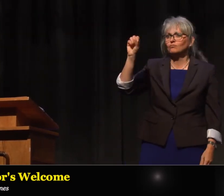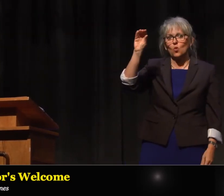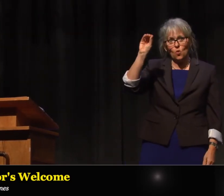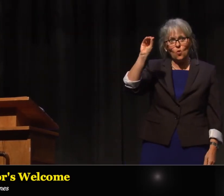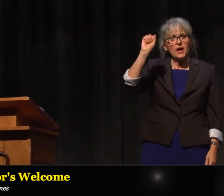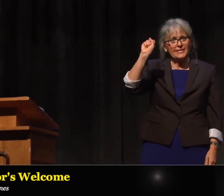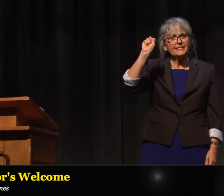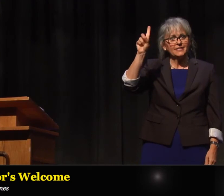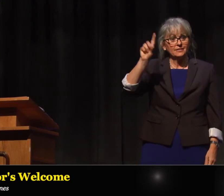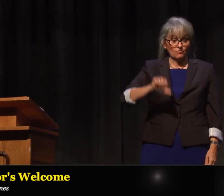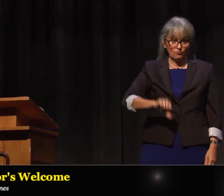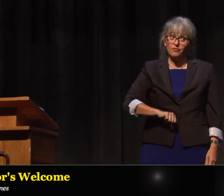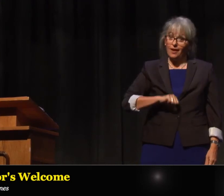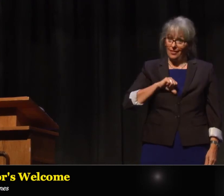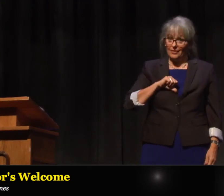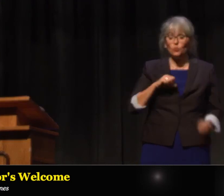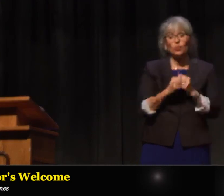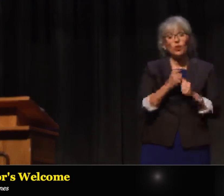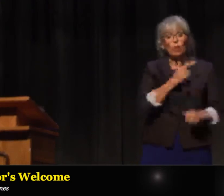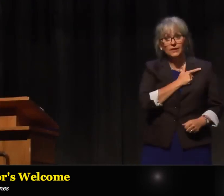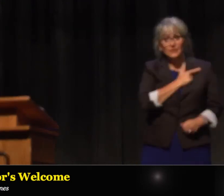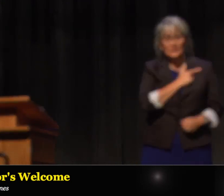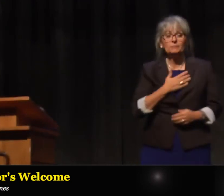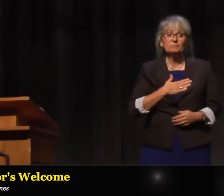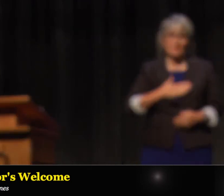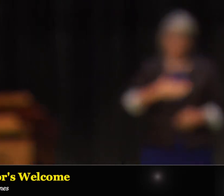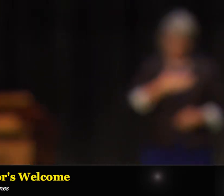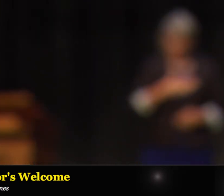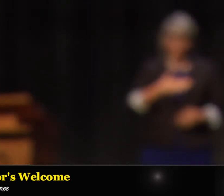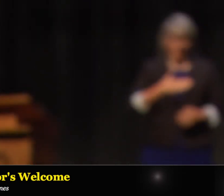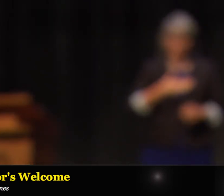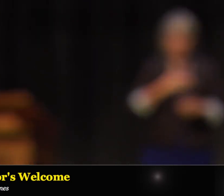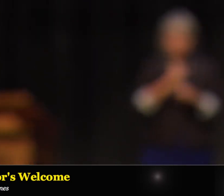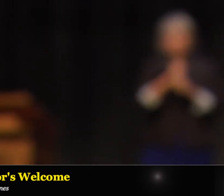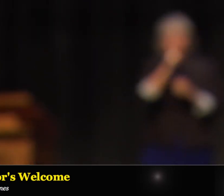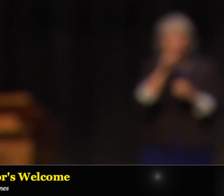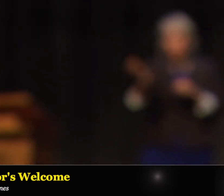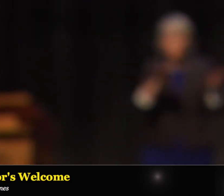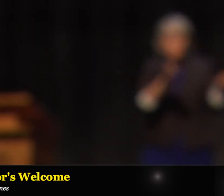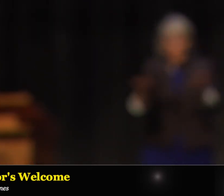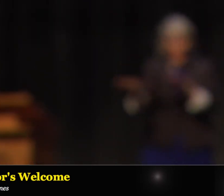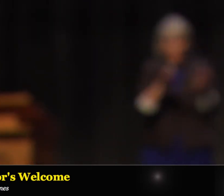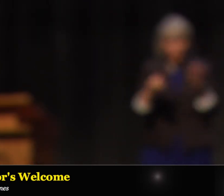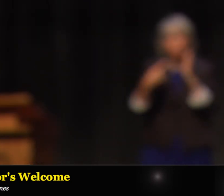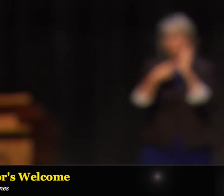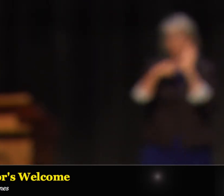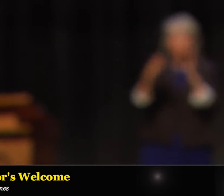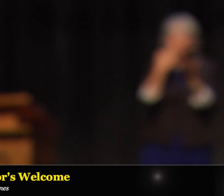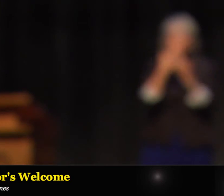You will say OSD with pride, please, stay loyal to your school.